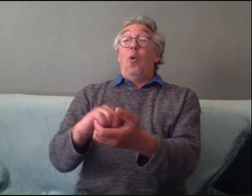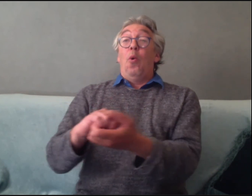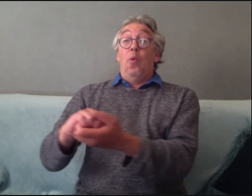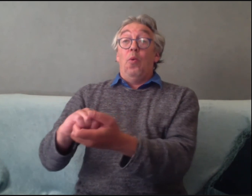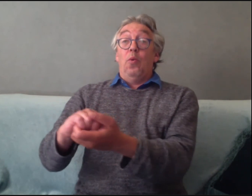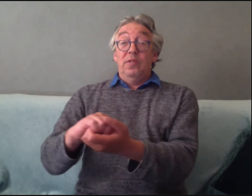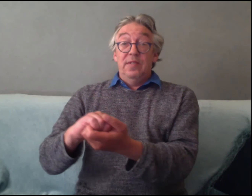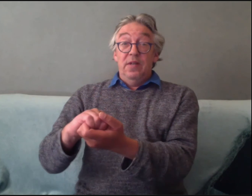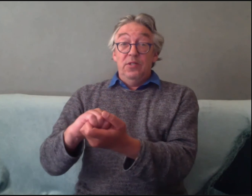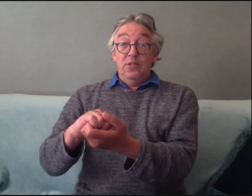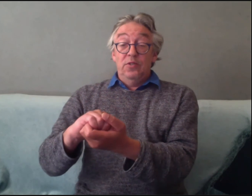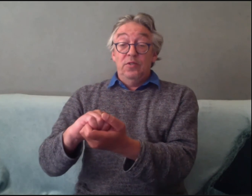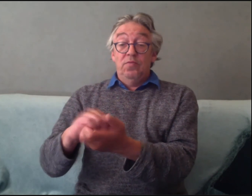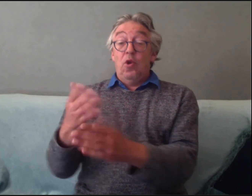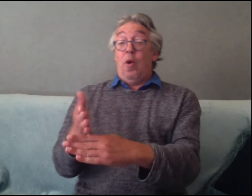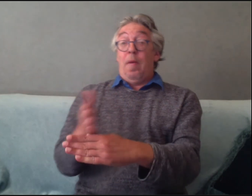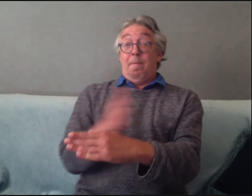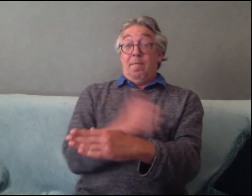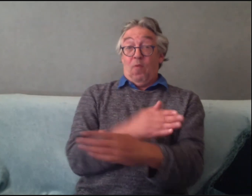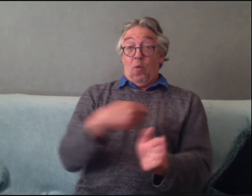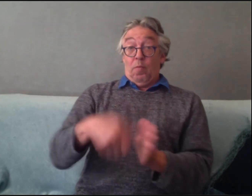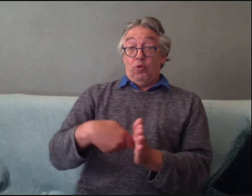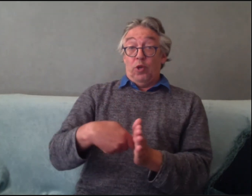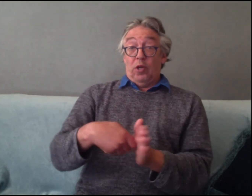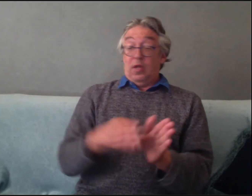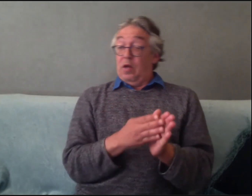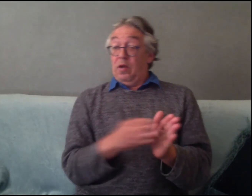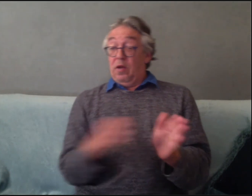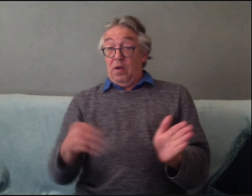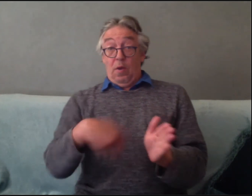during the project and afterwards.